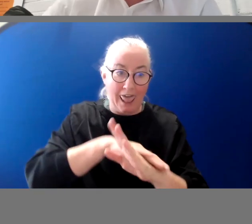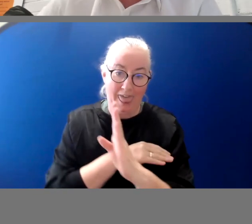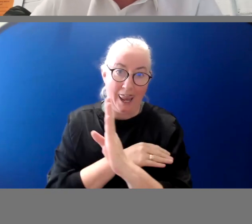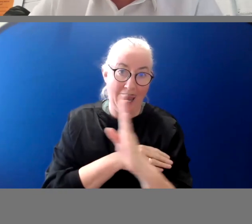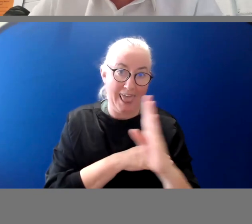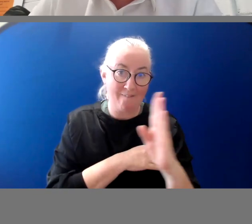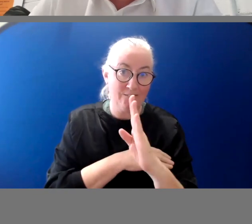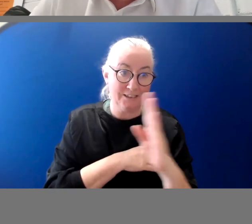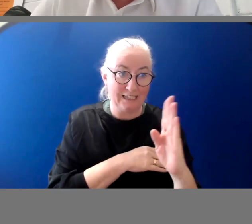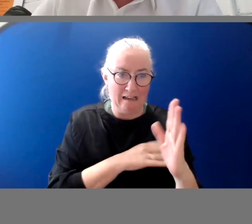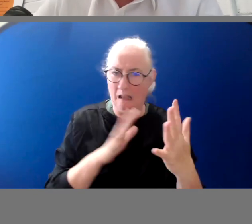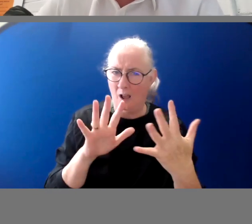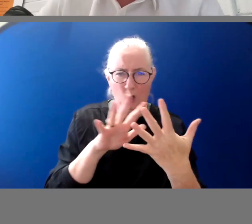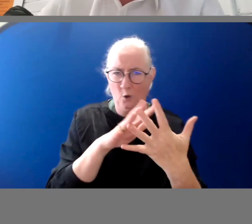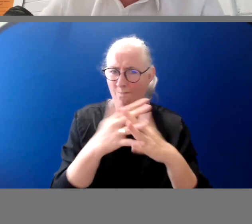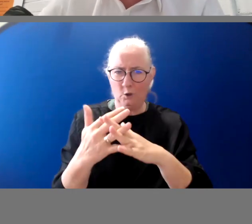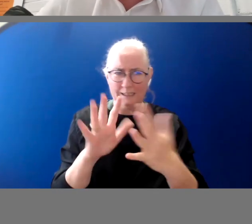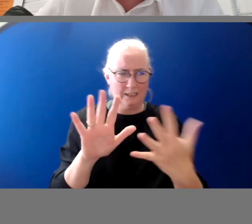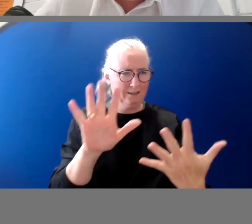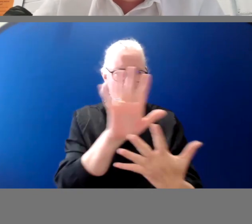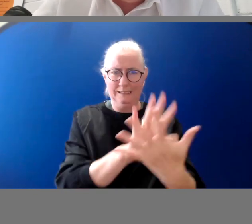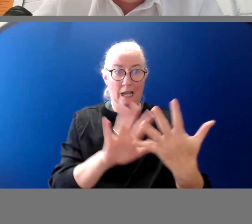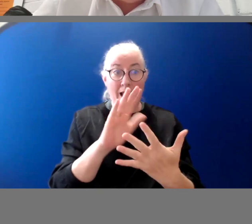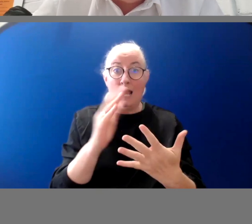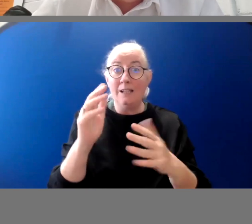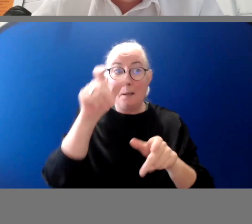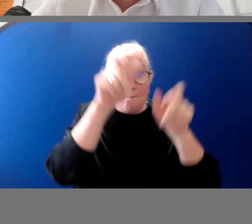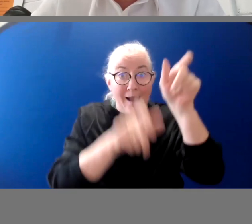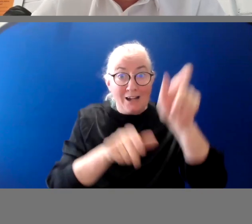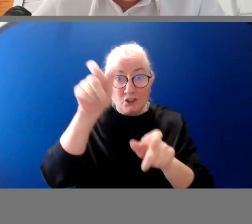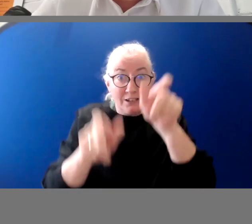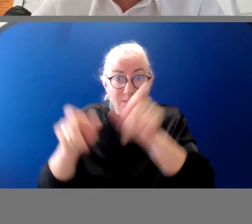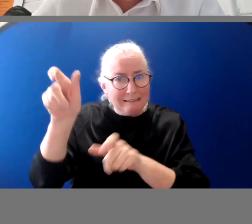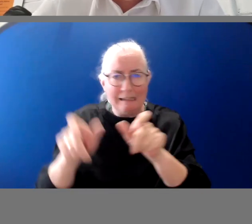be very confusing for someone you know the pattern itself may be really confusing but you can't find